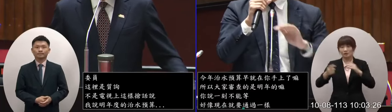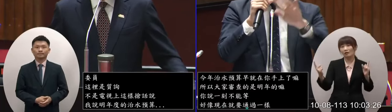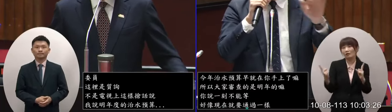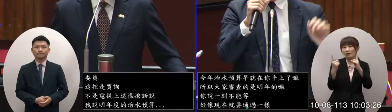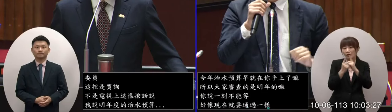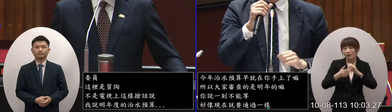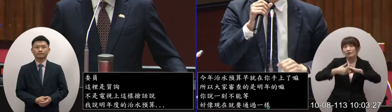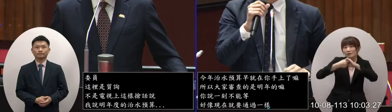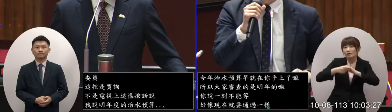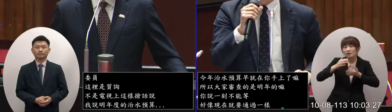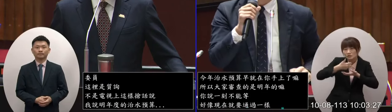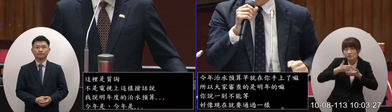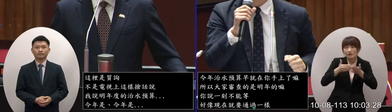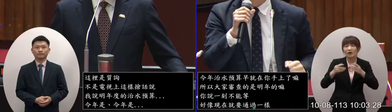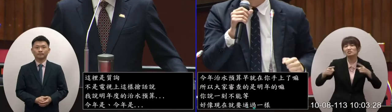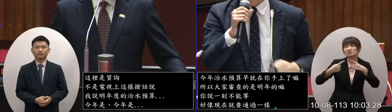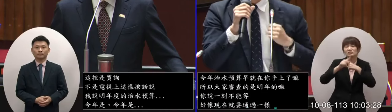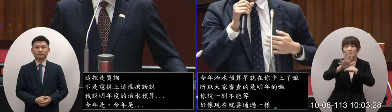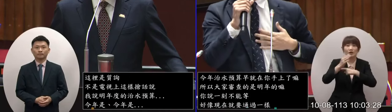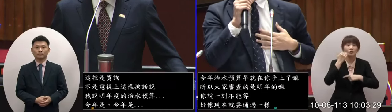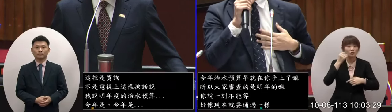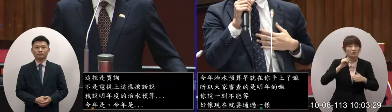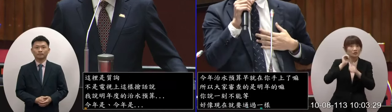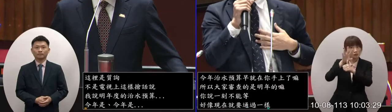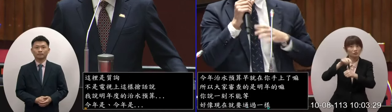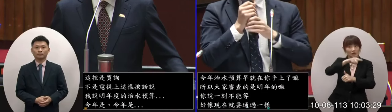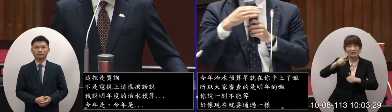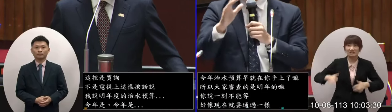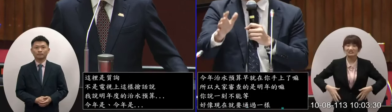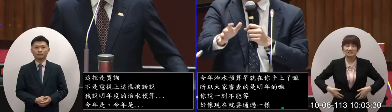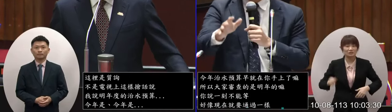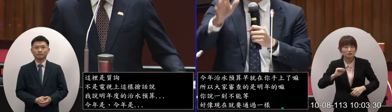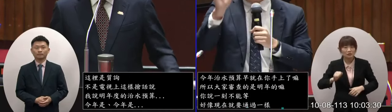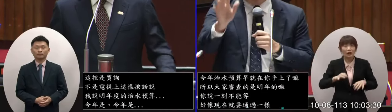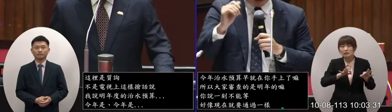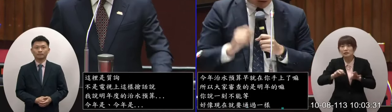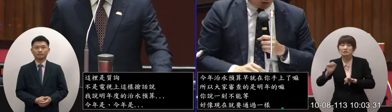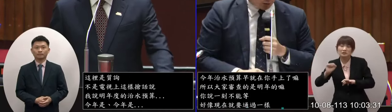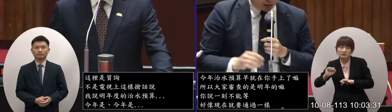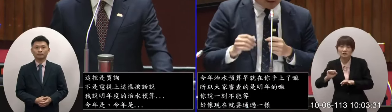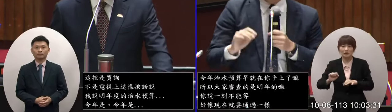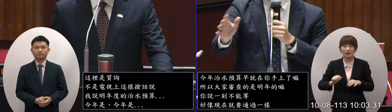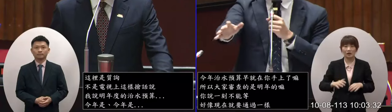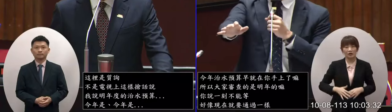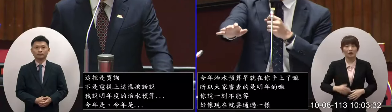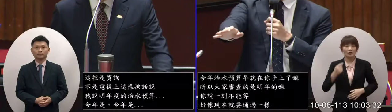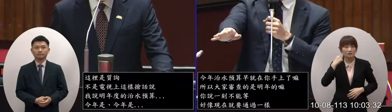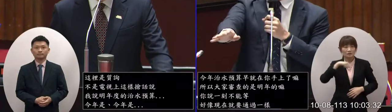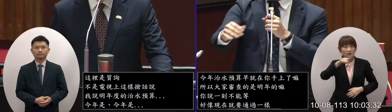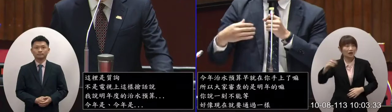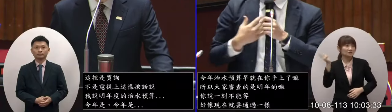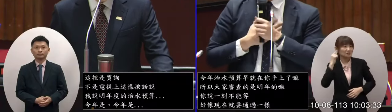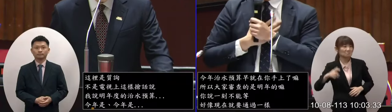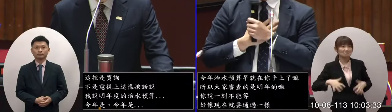You can't wait for a moment when you talk about this kind of water control budget. Everyone was angry that this meal was ineffective . I was only because of my reconciliation meal